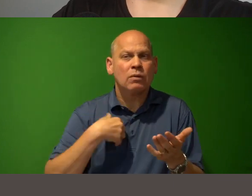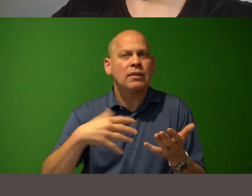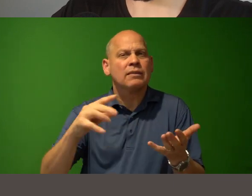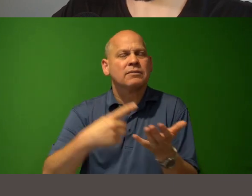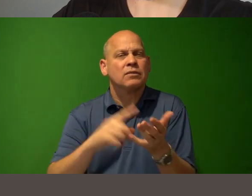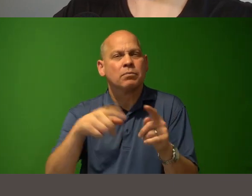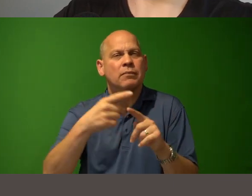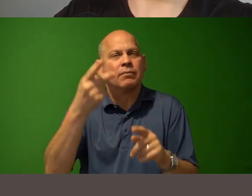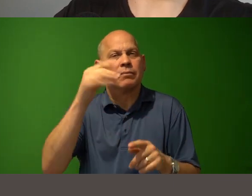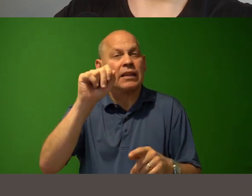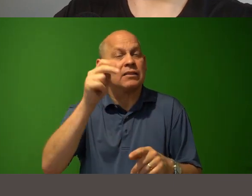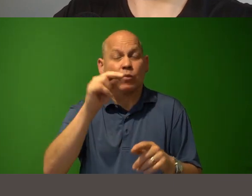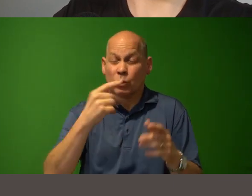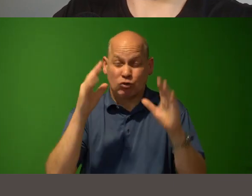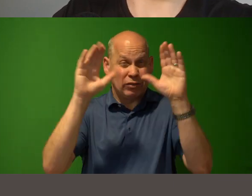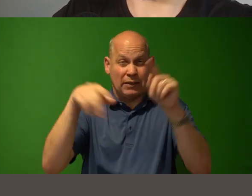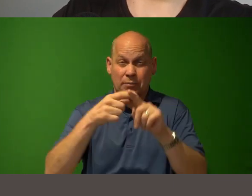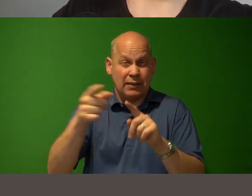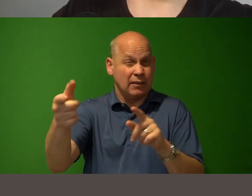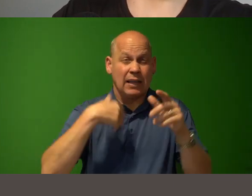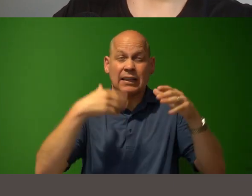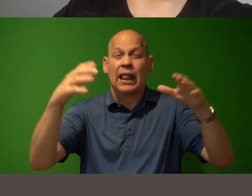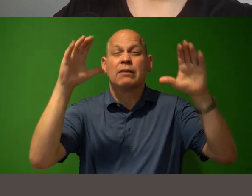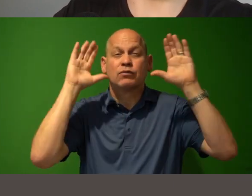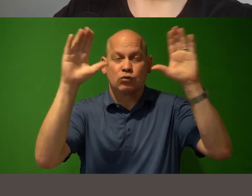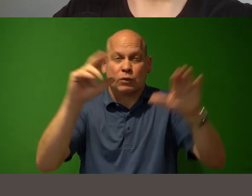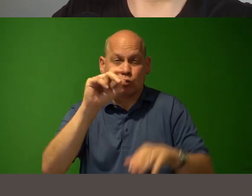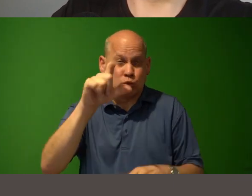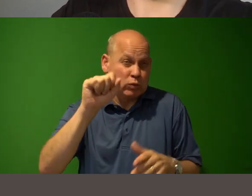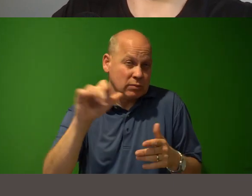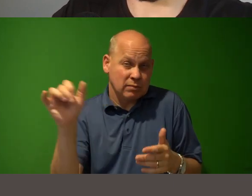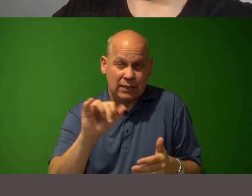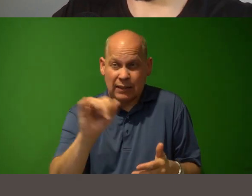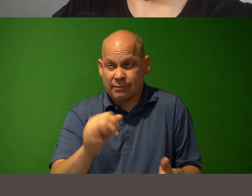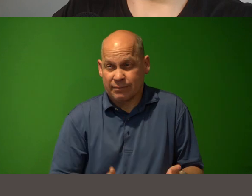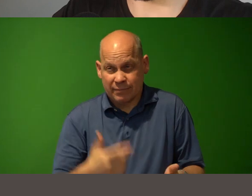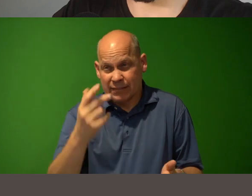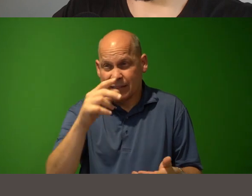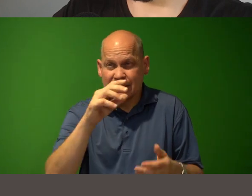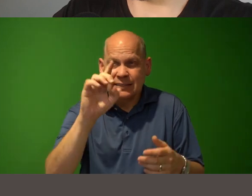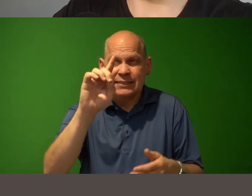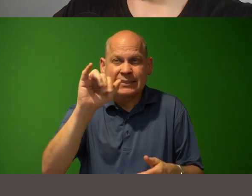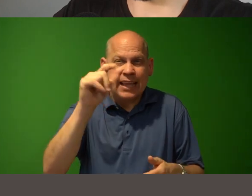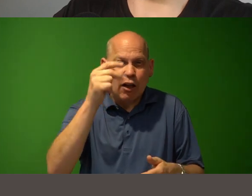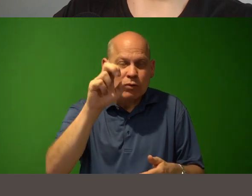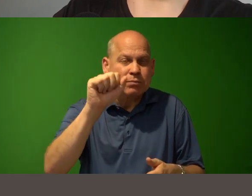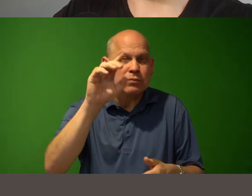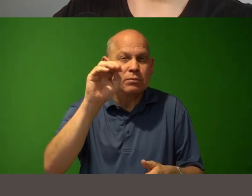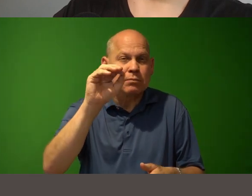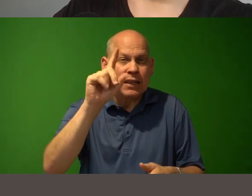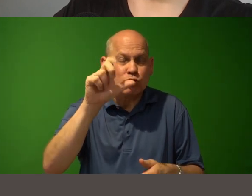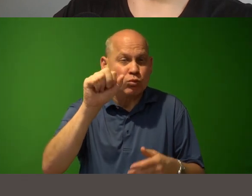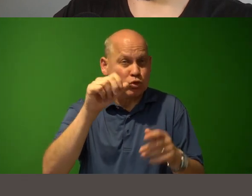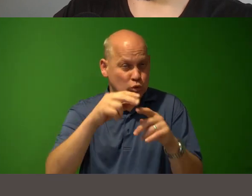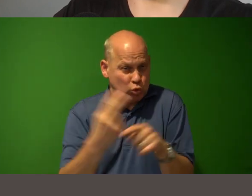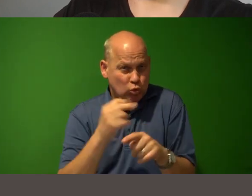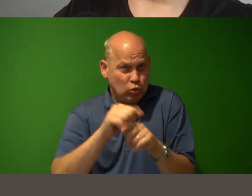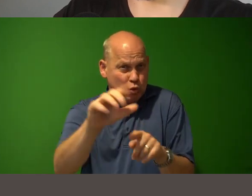What's great about Python, it has lots of great tools like PyDoc and diagrams module that you can install in your Python sessions.